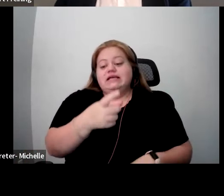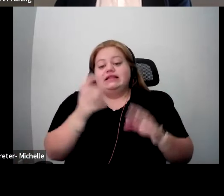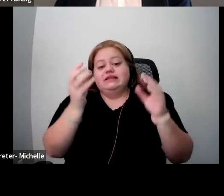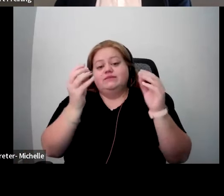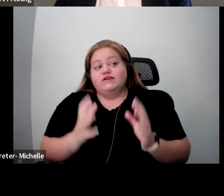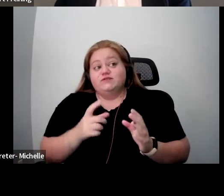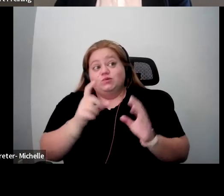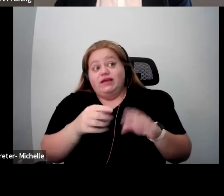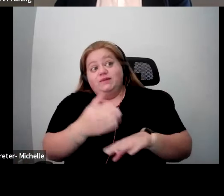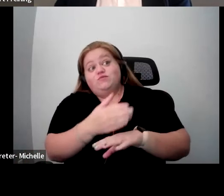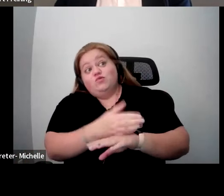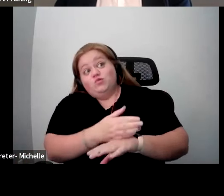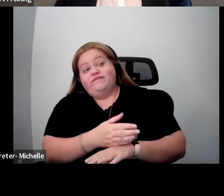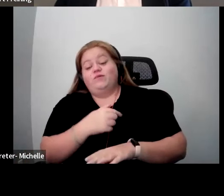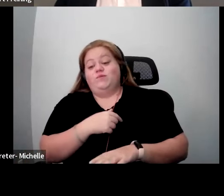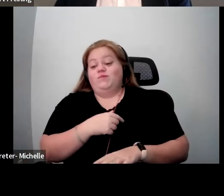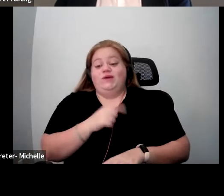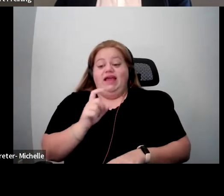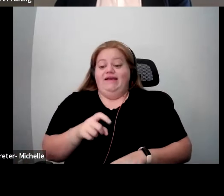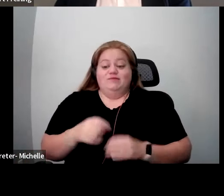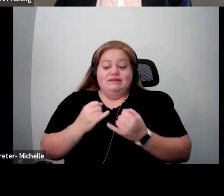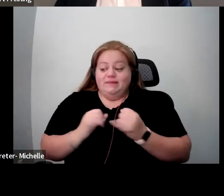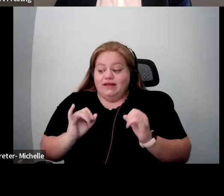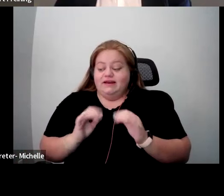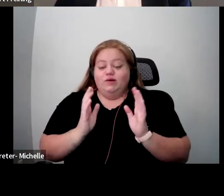They have to be so independent and organize so much more.